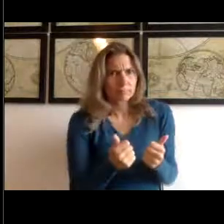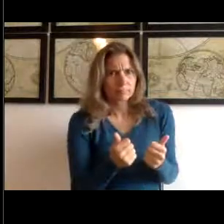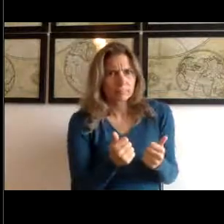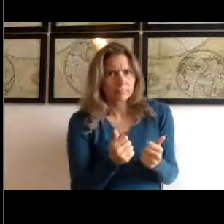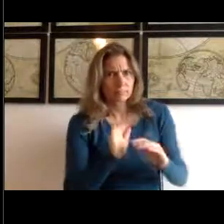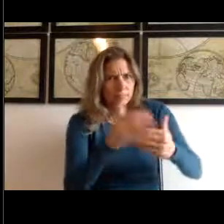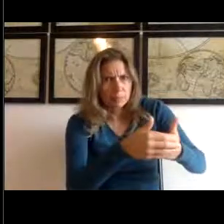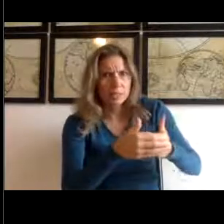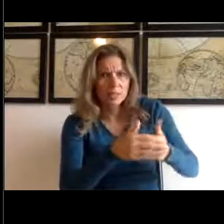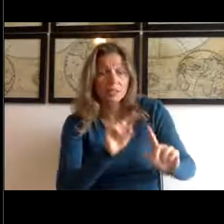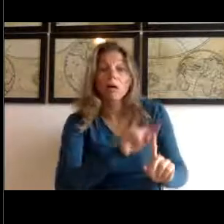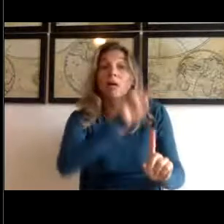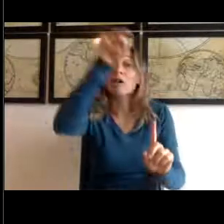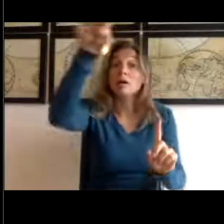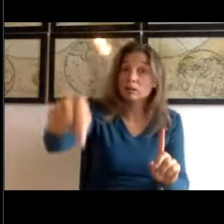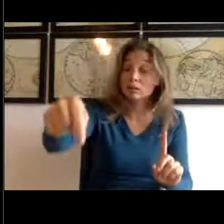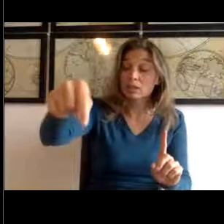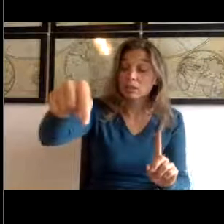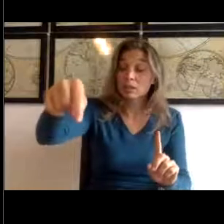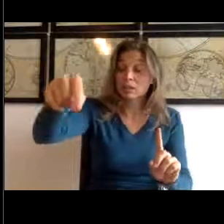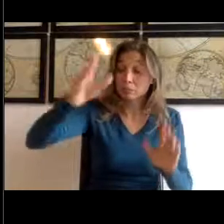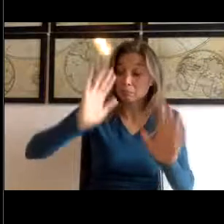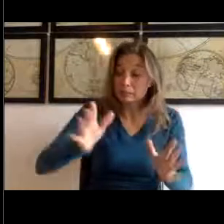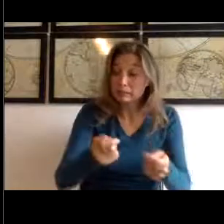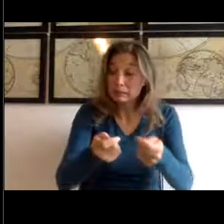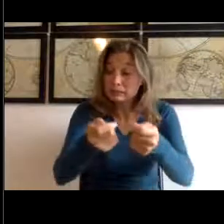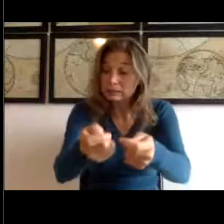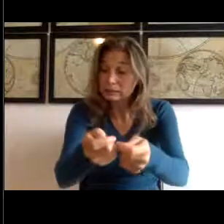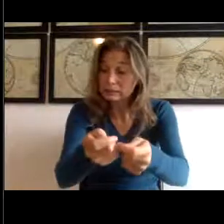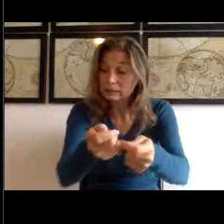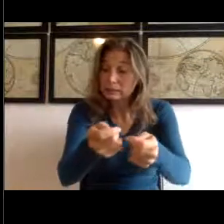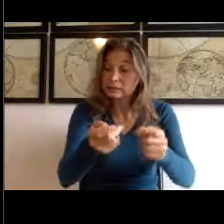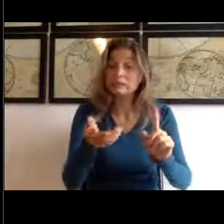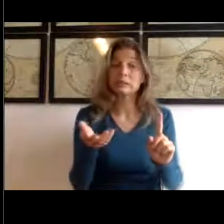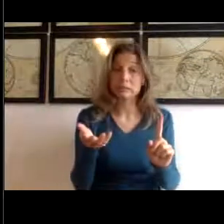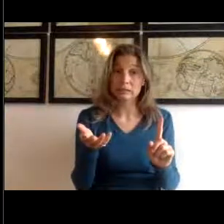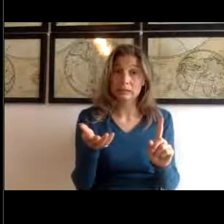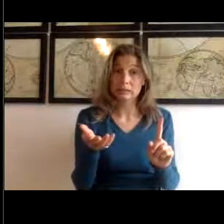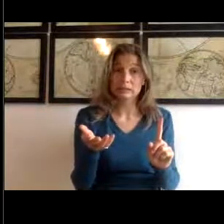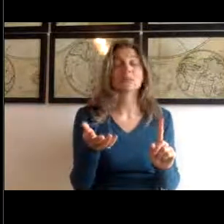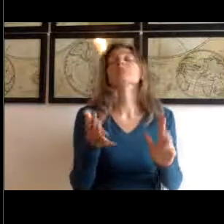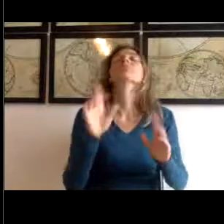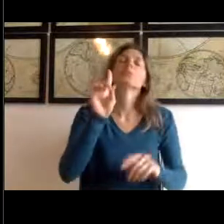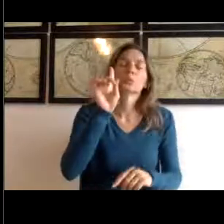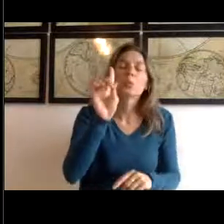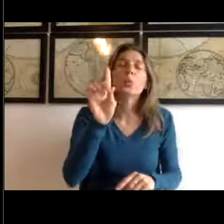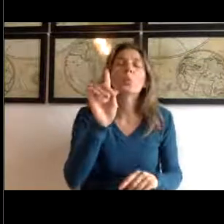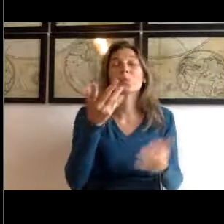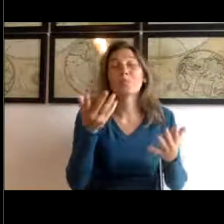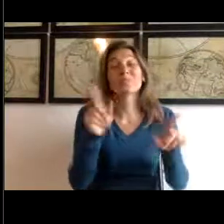Our partner organisations are careful as well. They don't want to risk an infection of the volunteers.